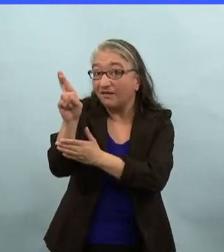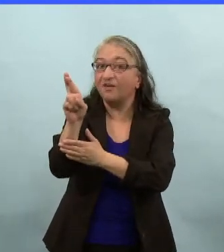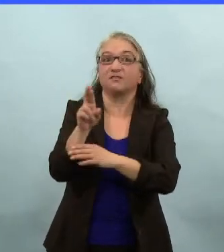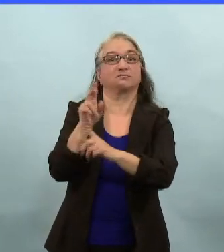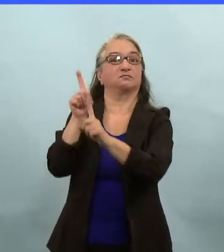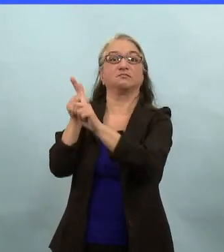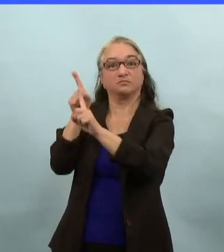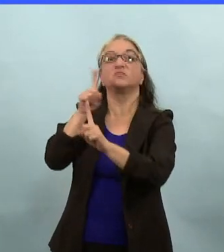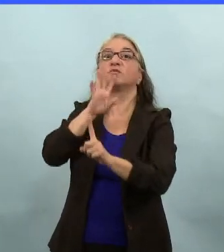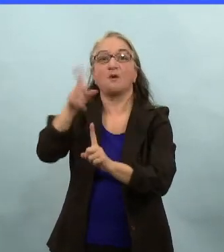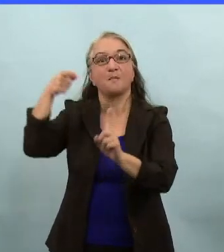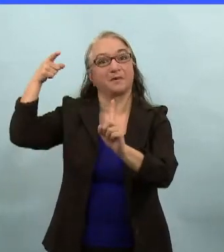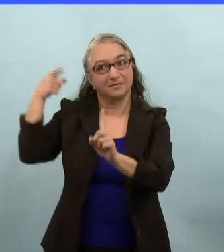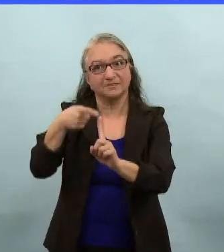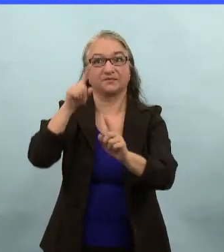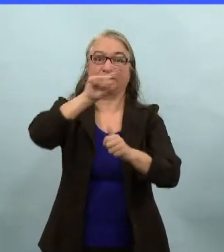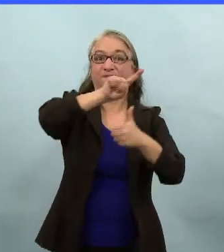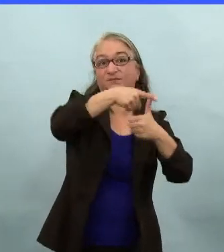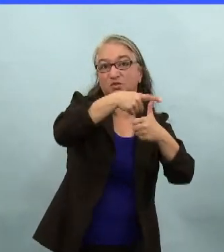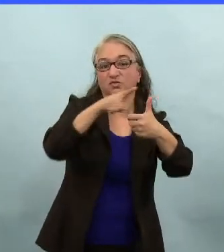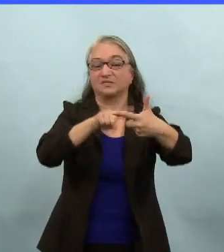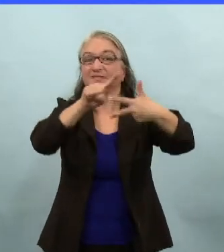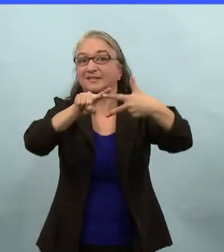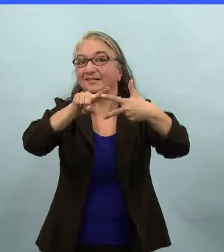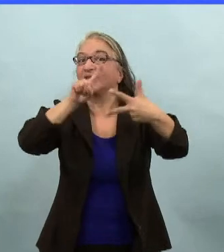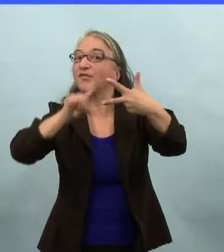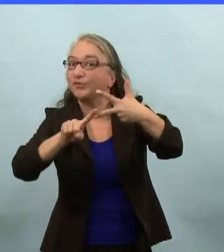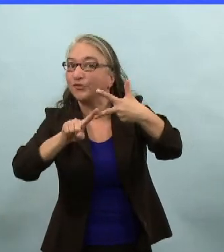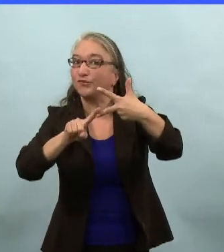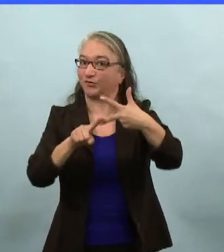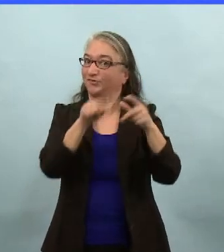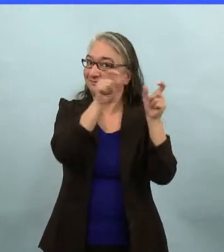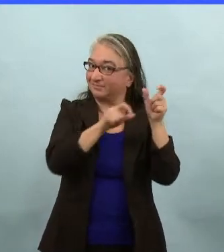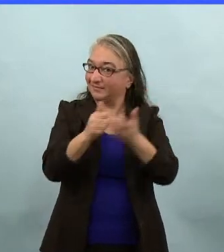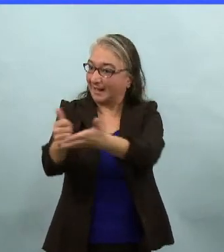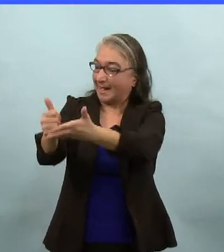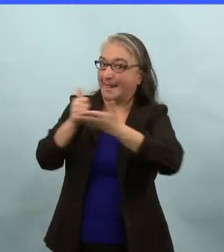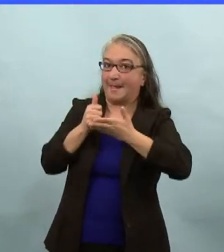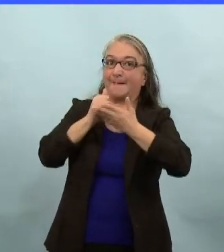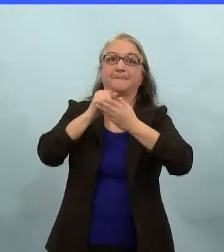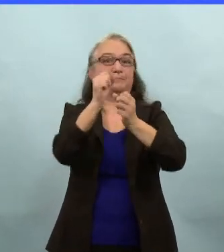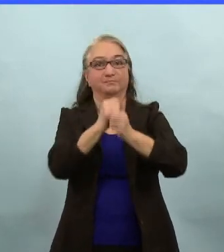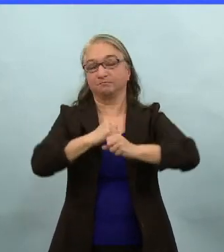that third dose is in terms of recharging your immunity and keeping you out of hospital and if